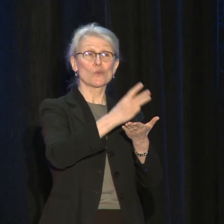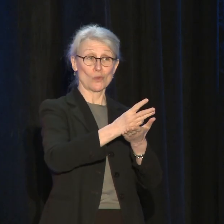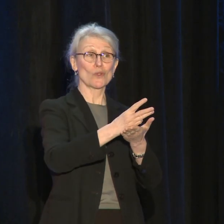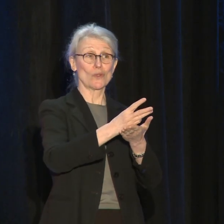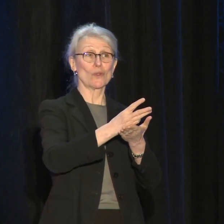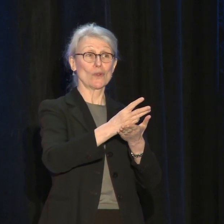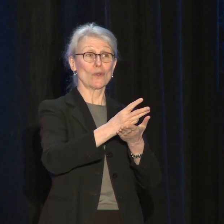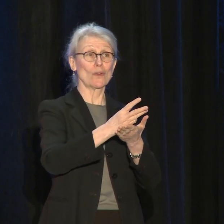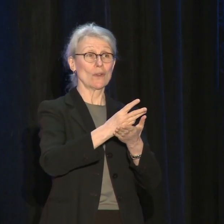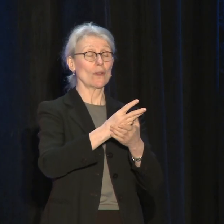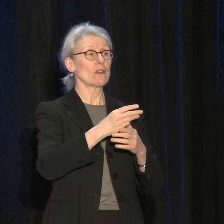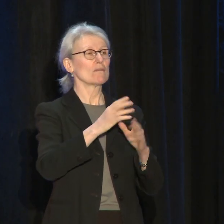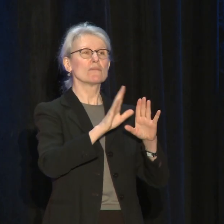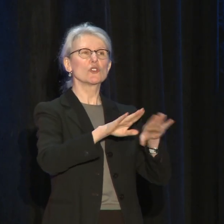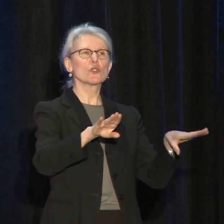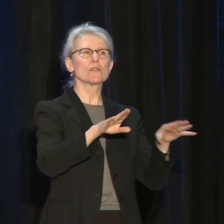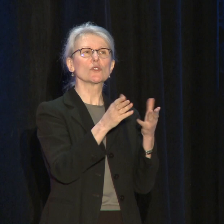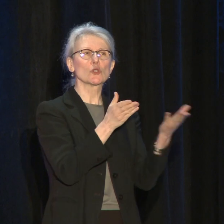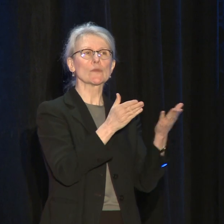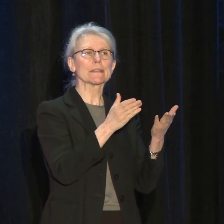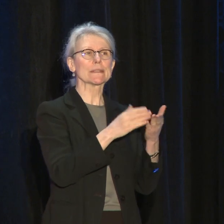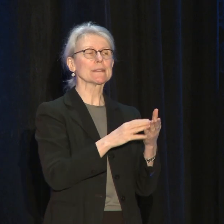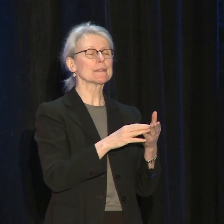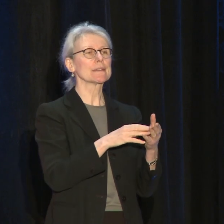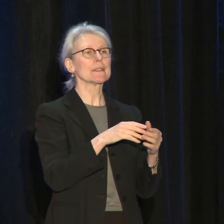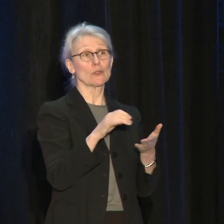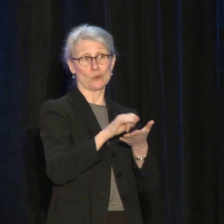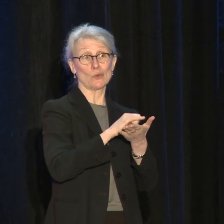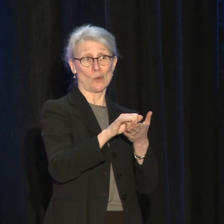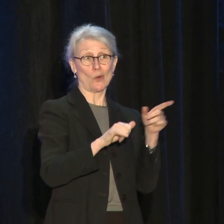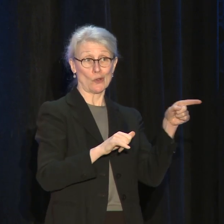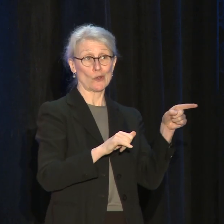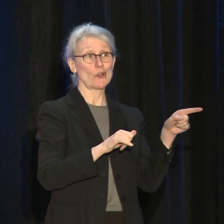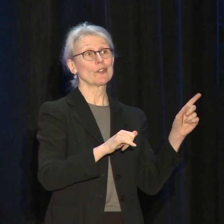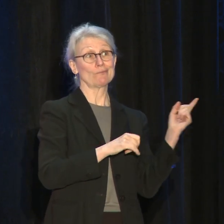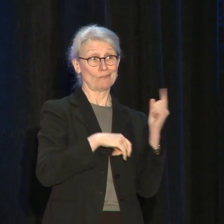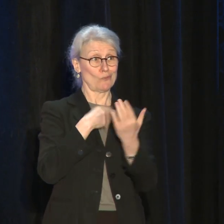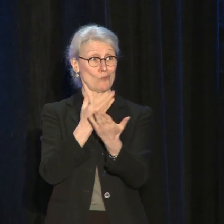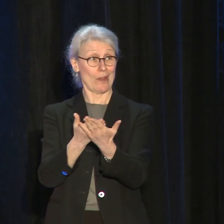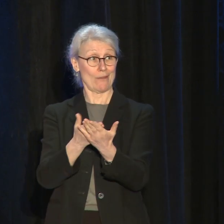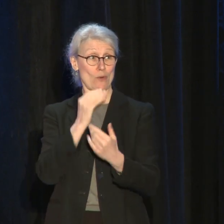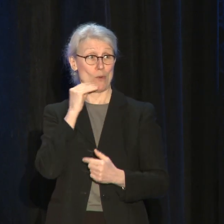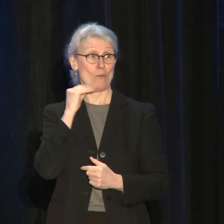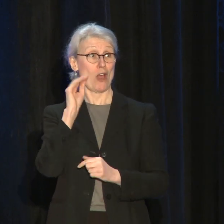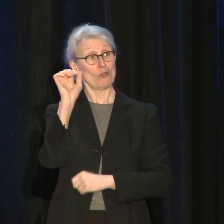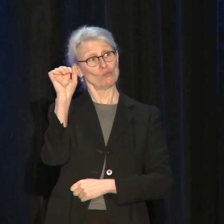administration for children's services in New York knocked on her door and told her she was